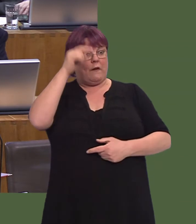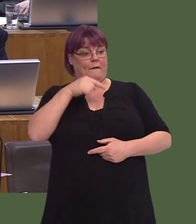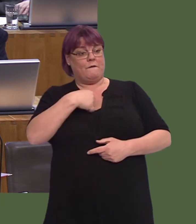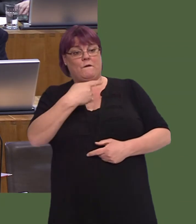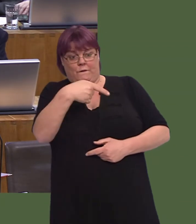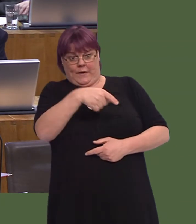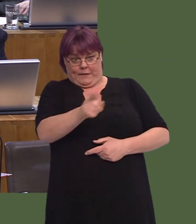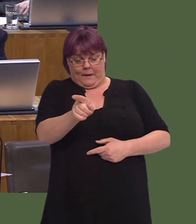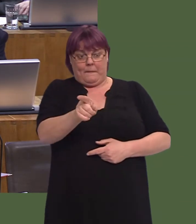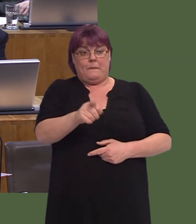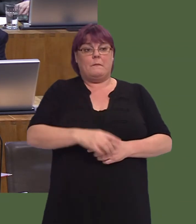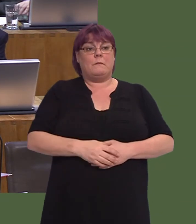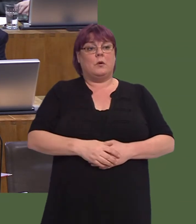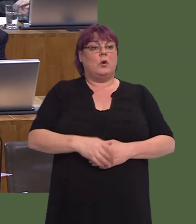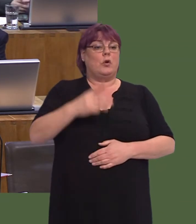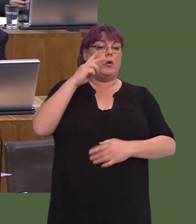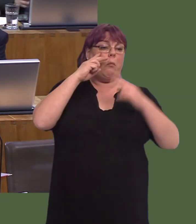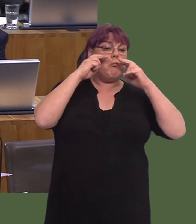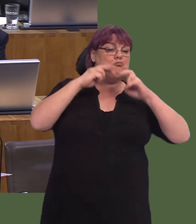to proceed with and to come to a decision on.